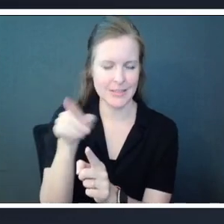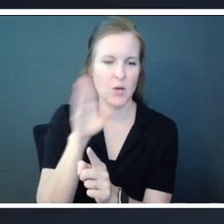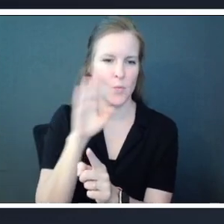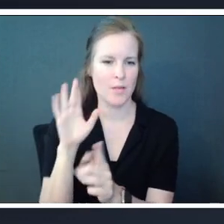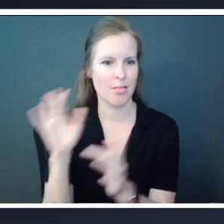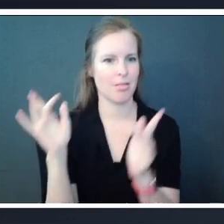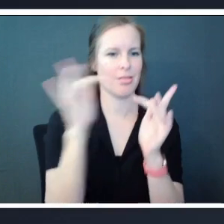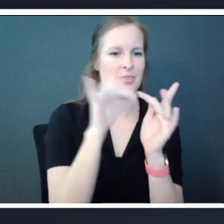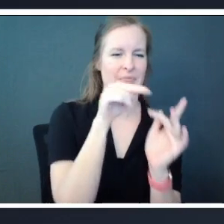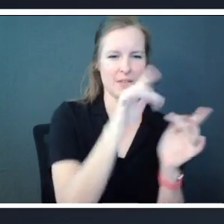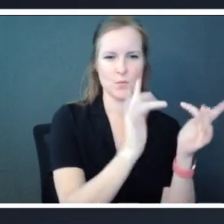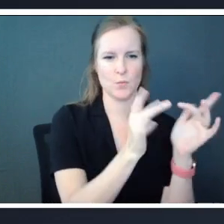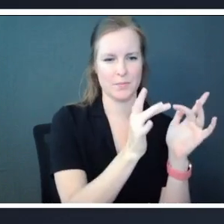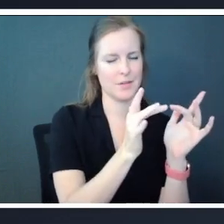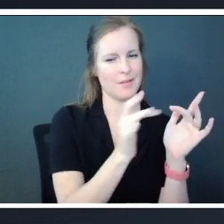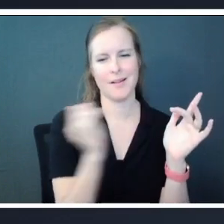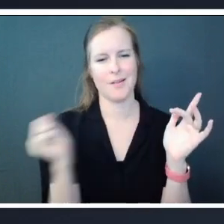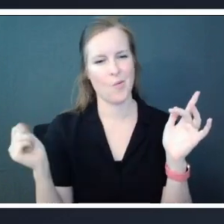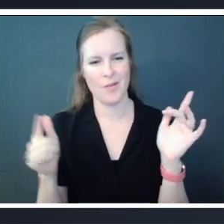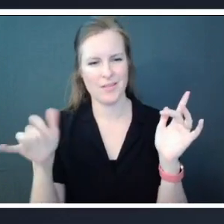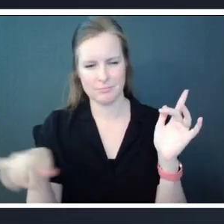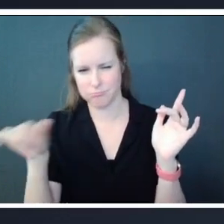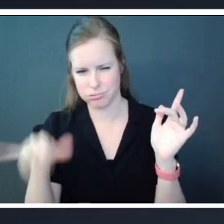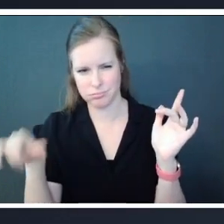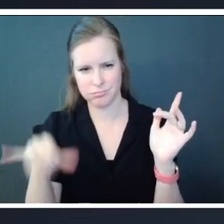codes are all the same. So, as you're watching your presentation, if you want to check out our